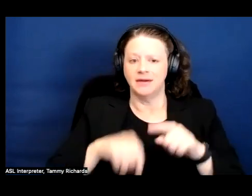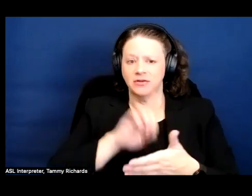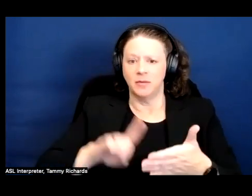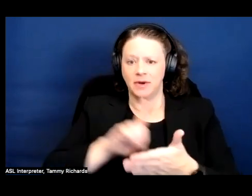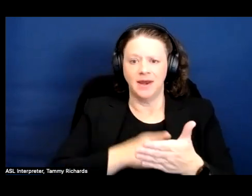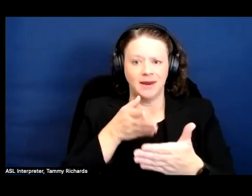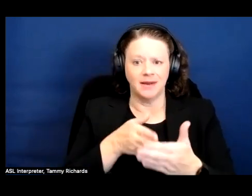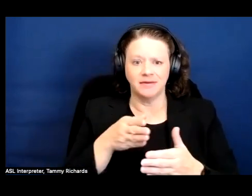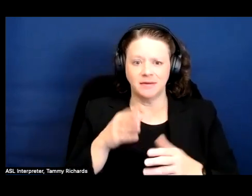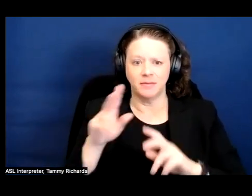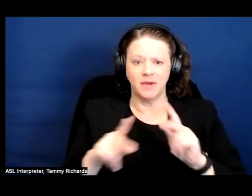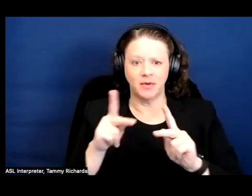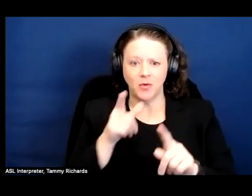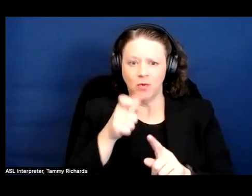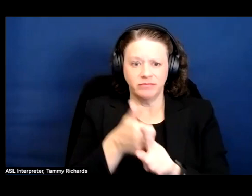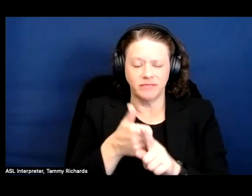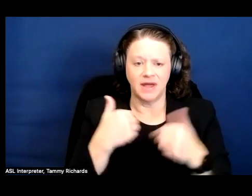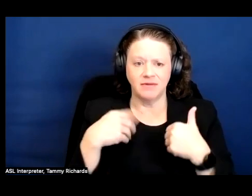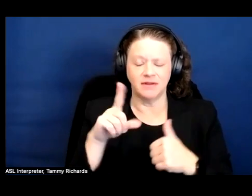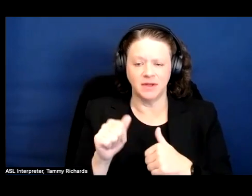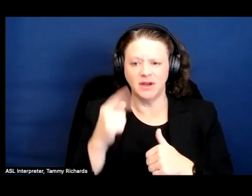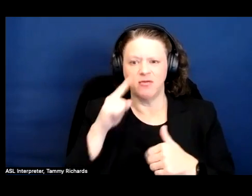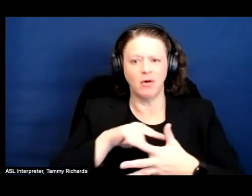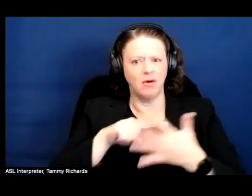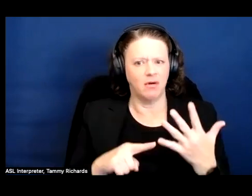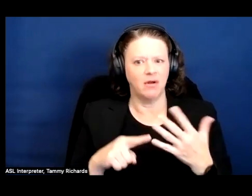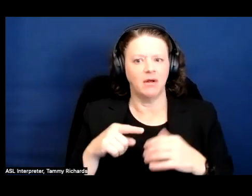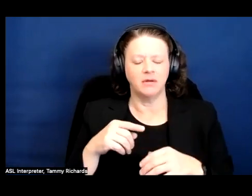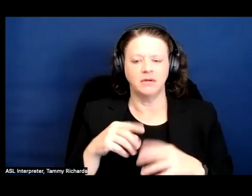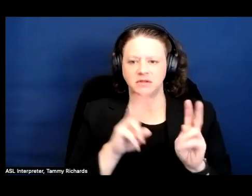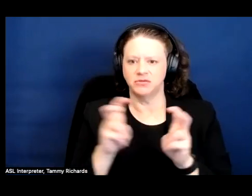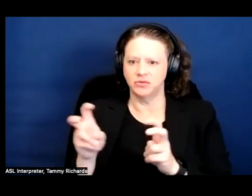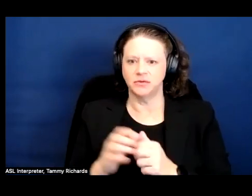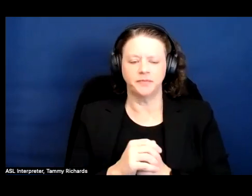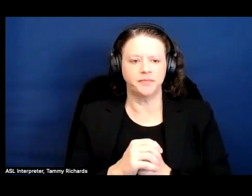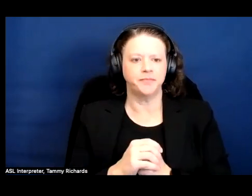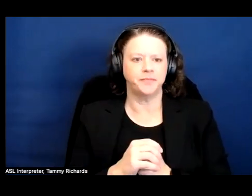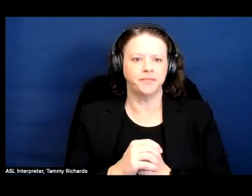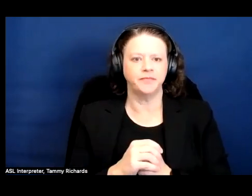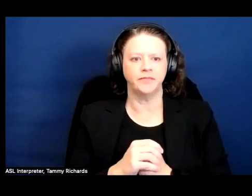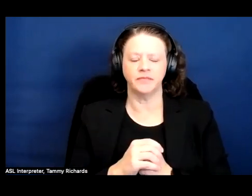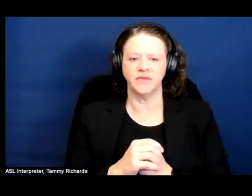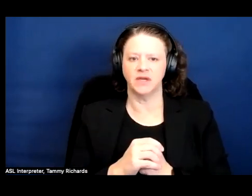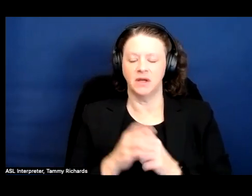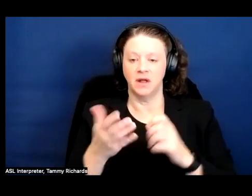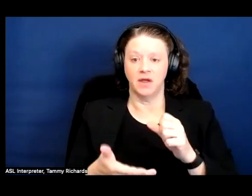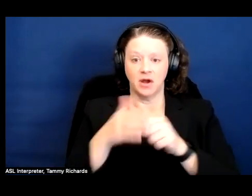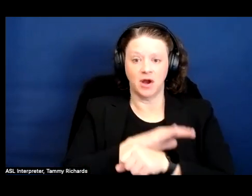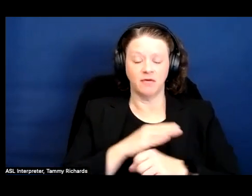even though some may perceive them to be a dangerous breed or there may be insurance complications at a particular property